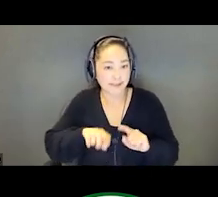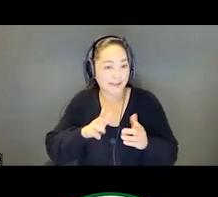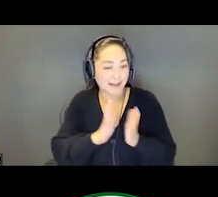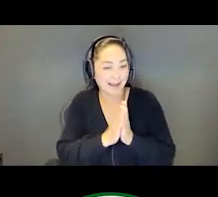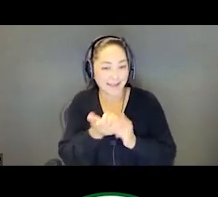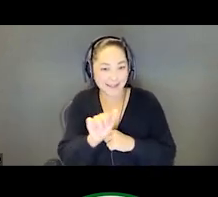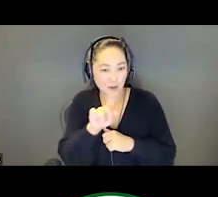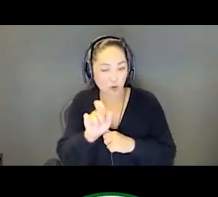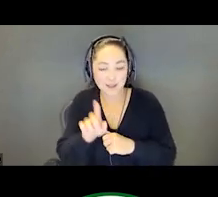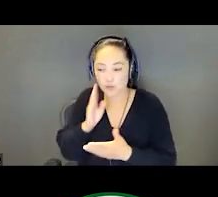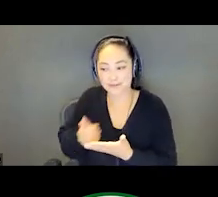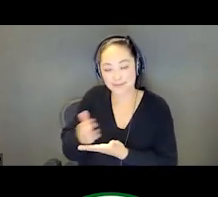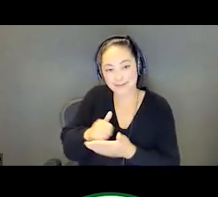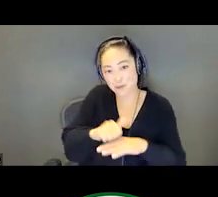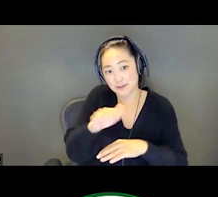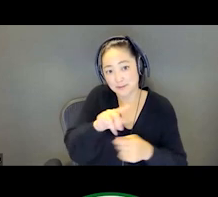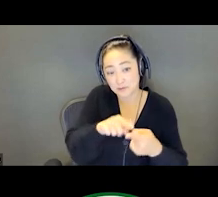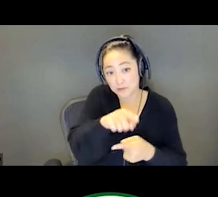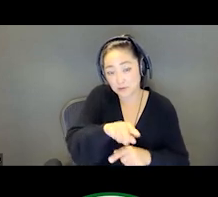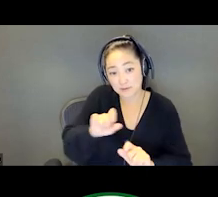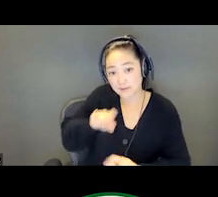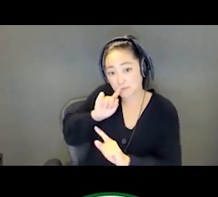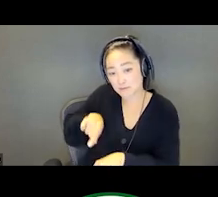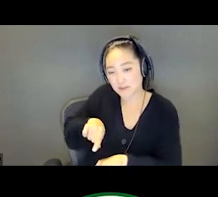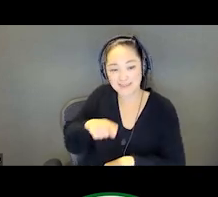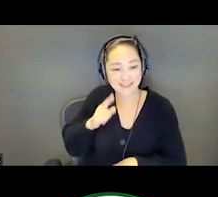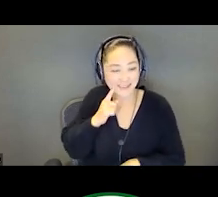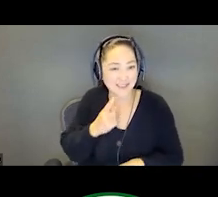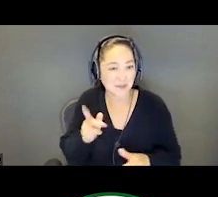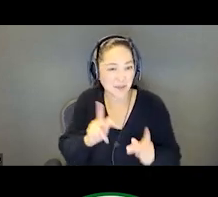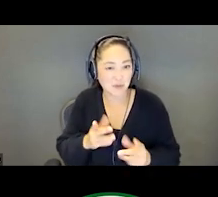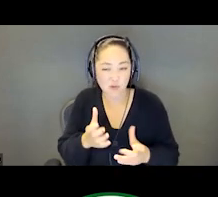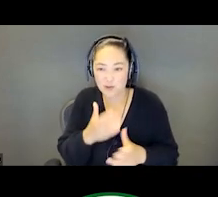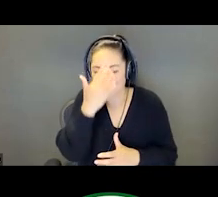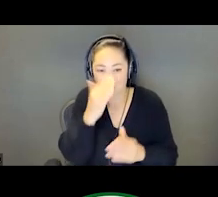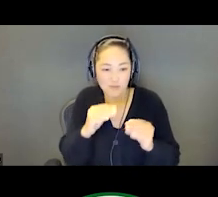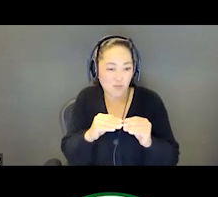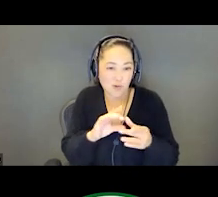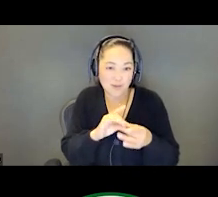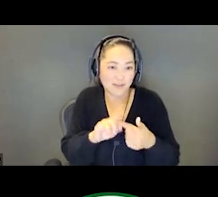We're gonna collect them. I'd love to send them to you. I think, people would love to know more about the product. Yeah, thanks a lot for the invitation.